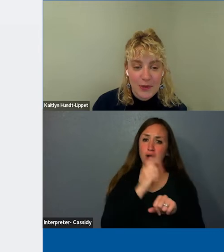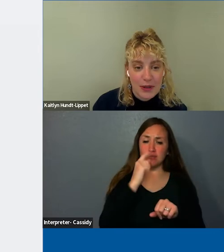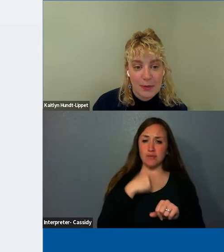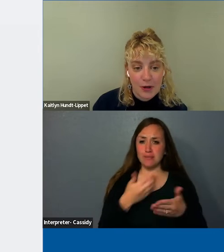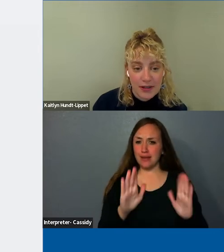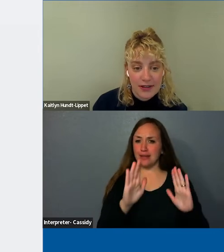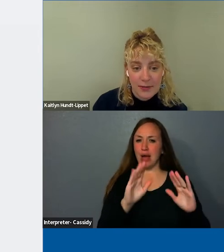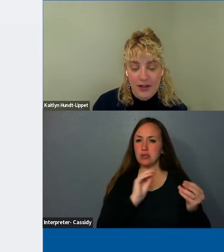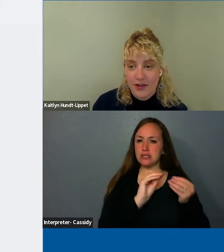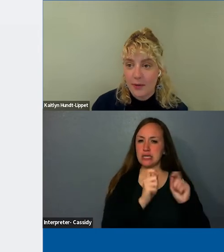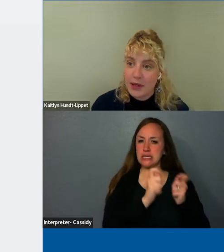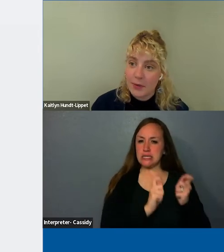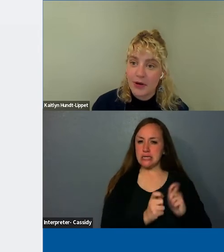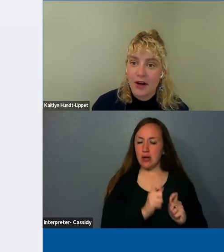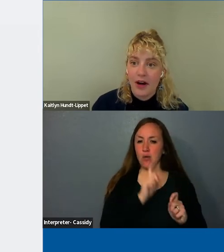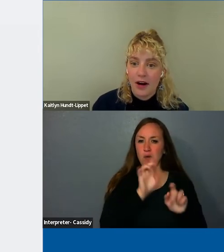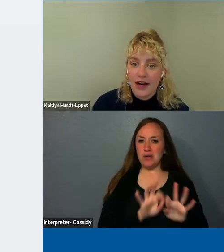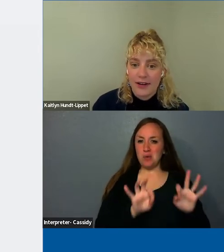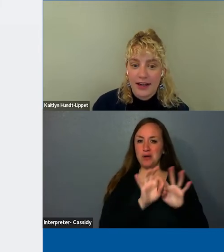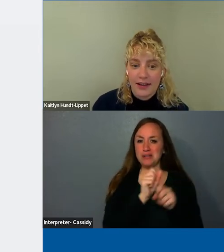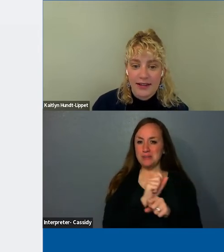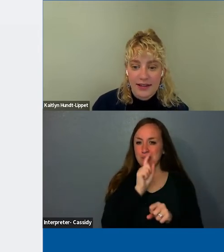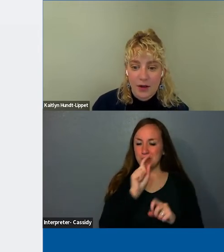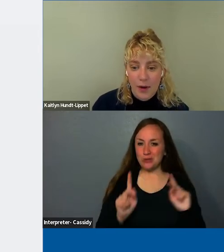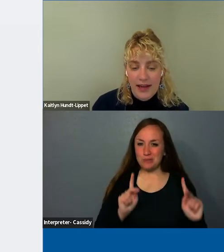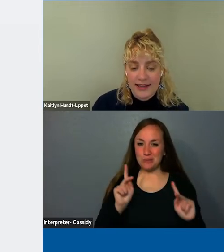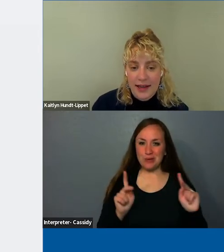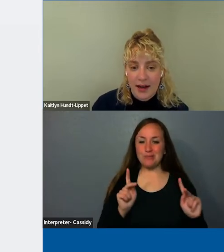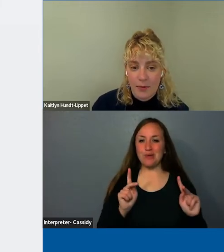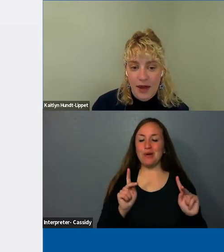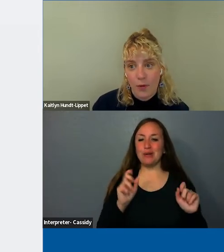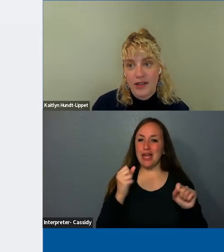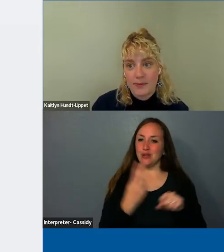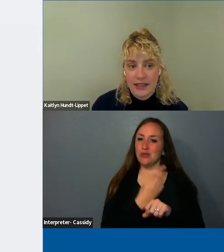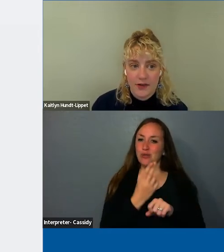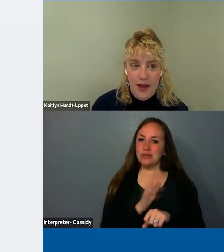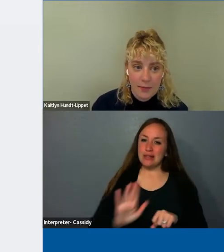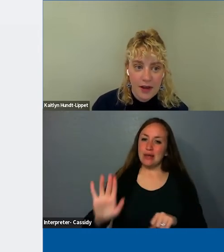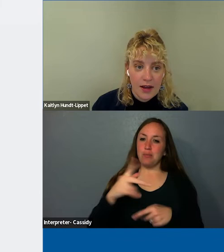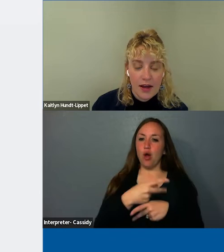which is really important to make sure that people are navigating things in the ways that works best for them.